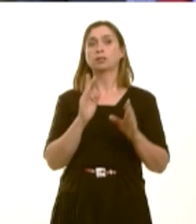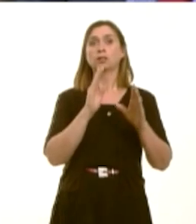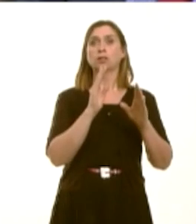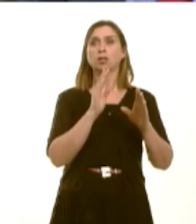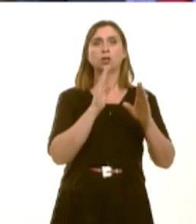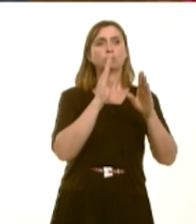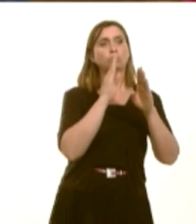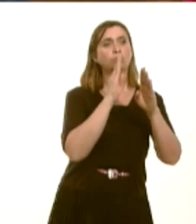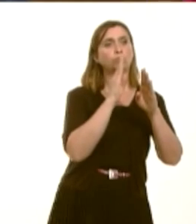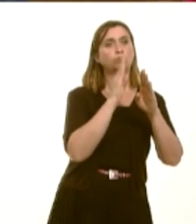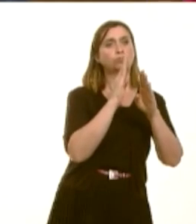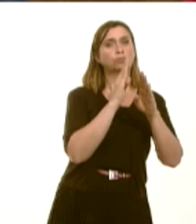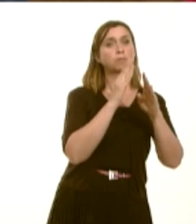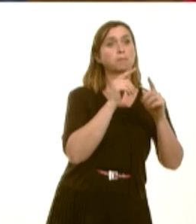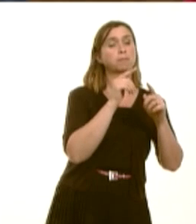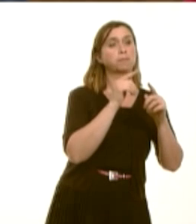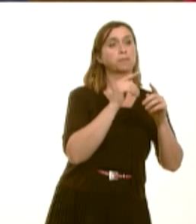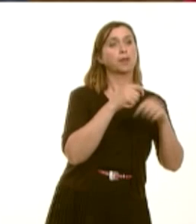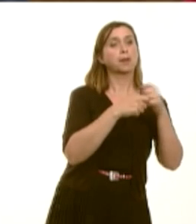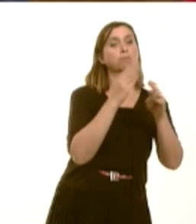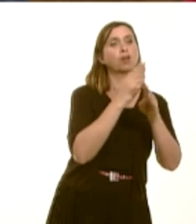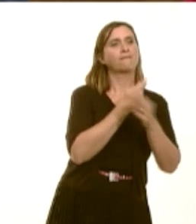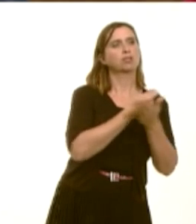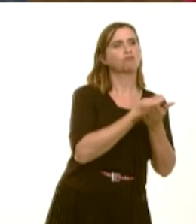them into the private sector. That simply means that fewer and fewer people can access